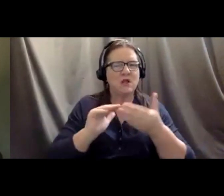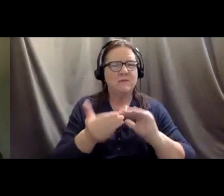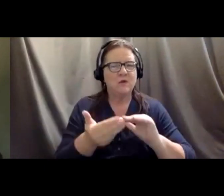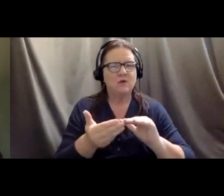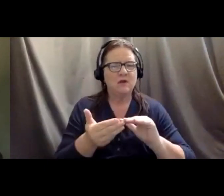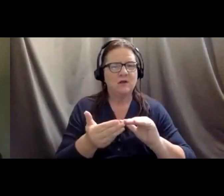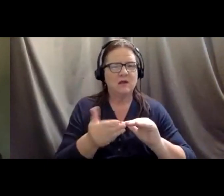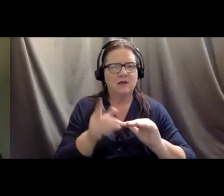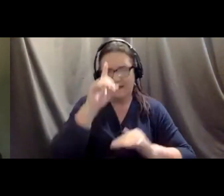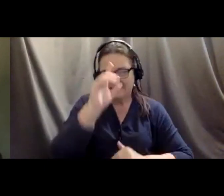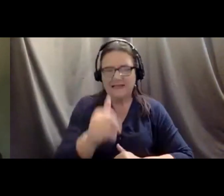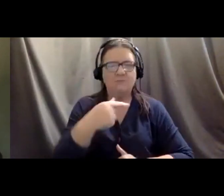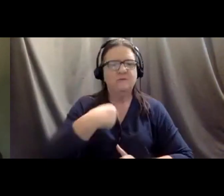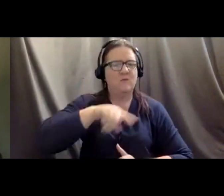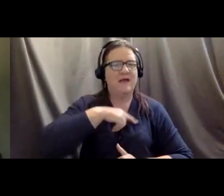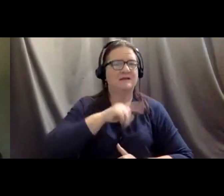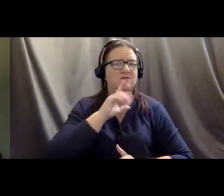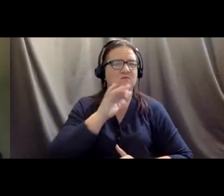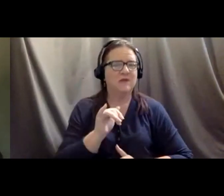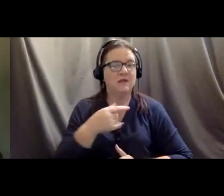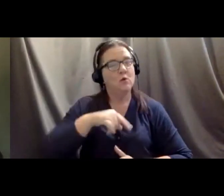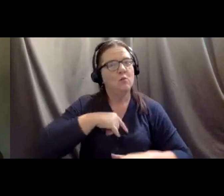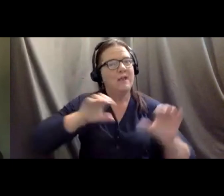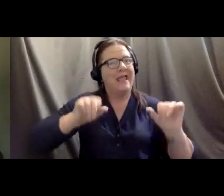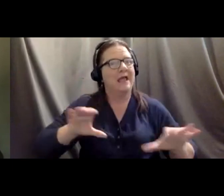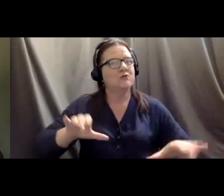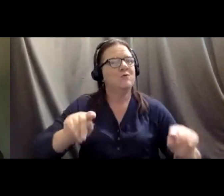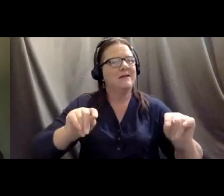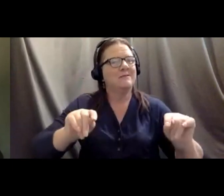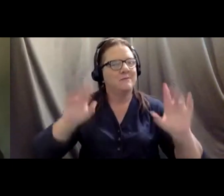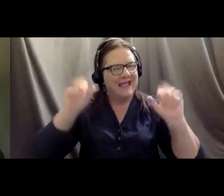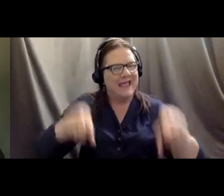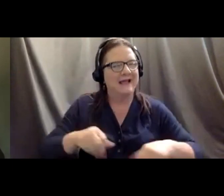It's up to us. We can do it. I agree.